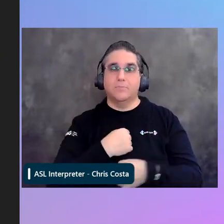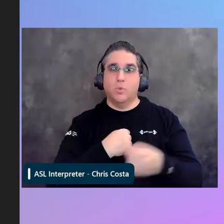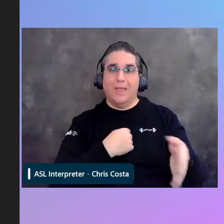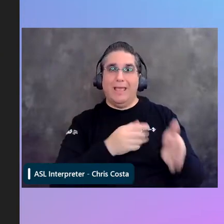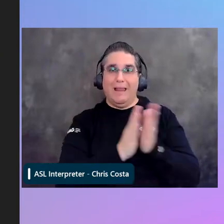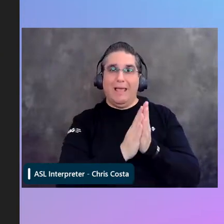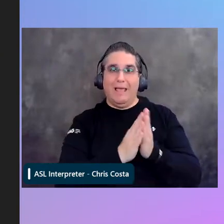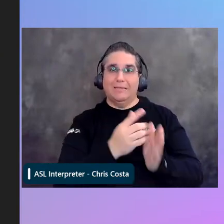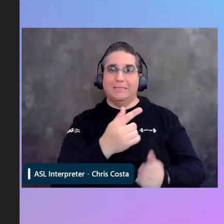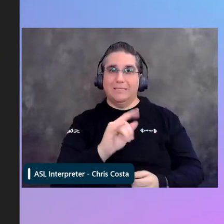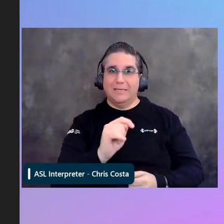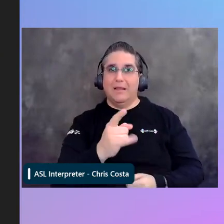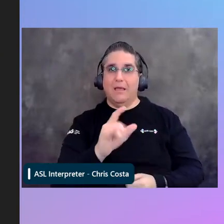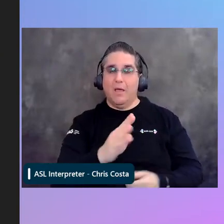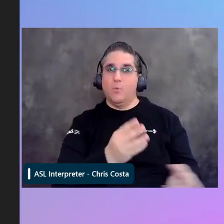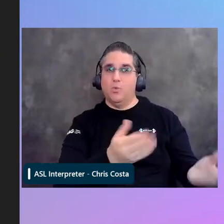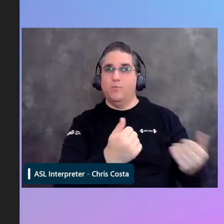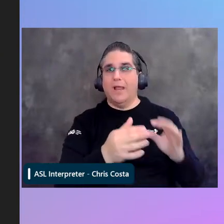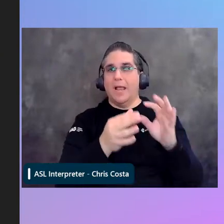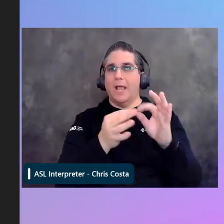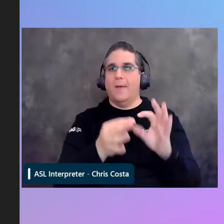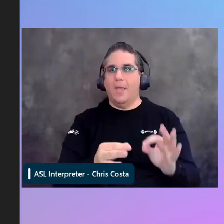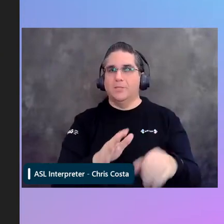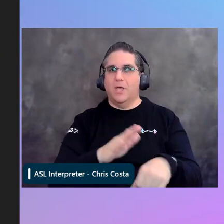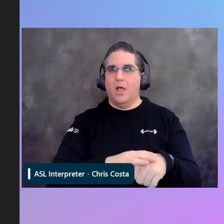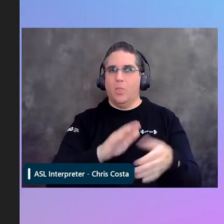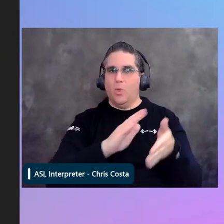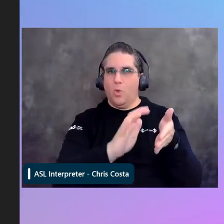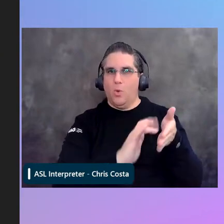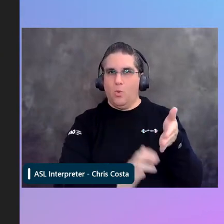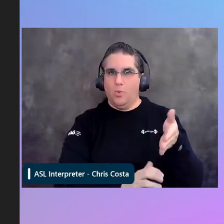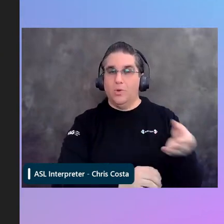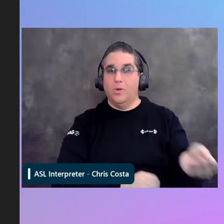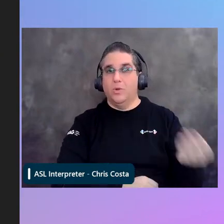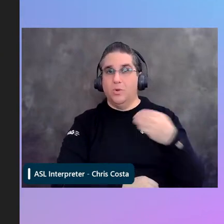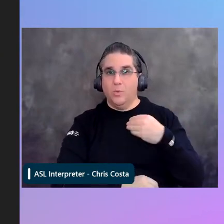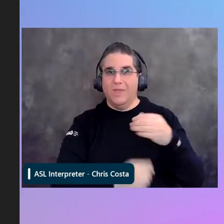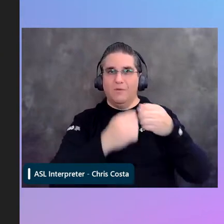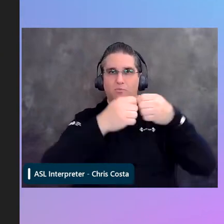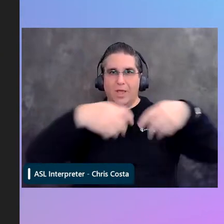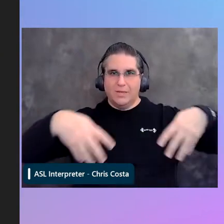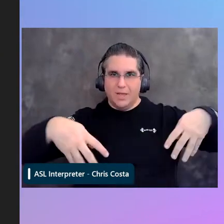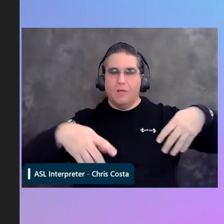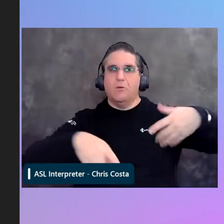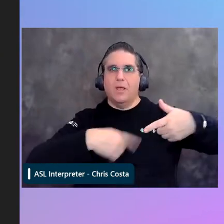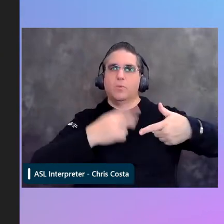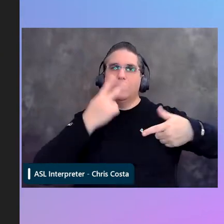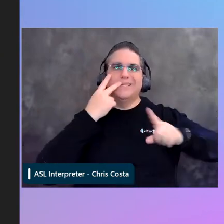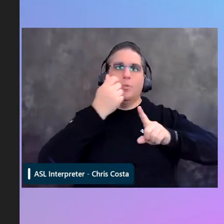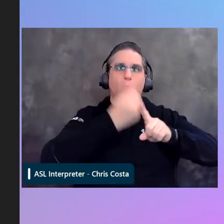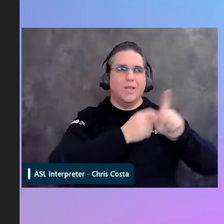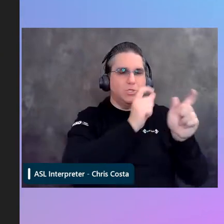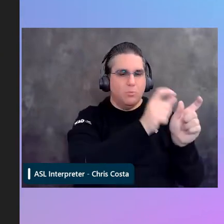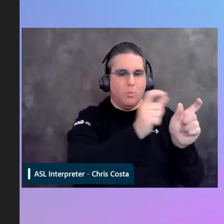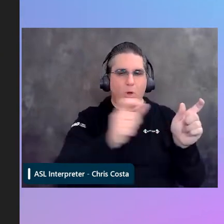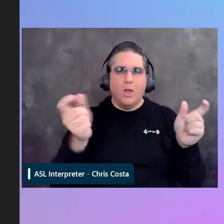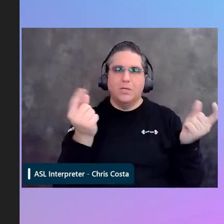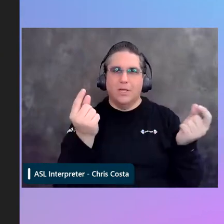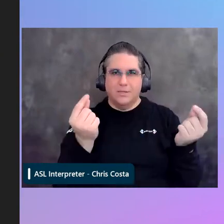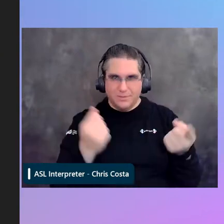comments to our code to provide a breakdown and show what each part of the function is doing.